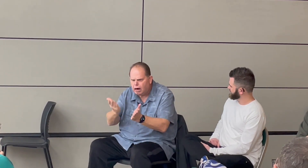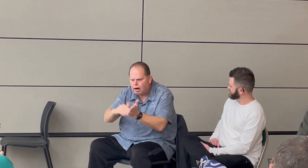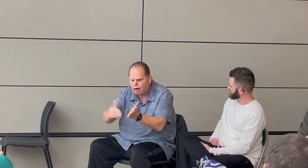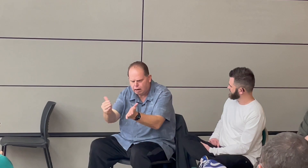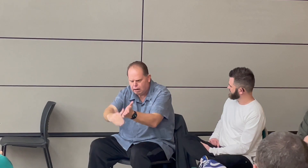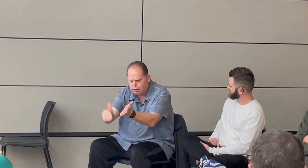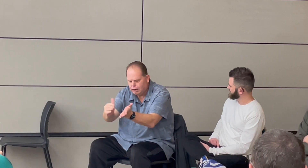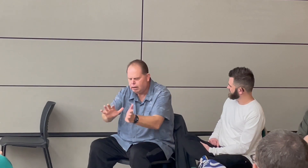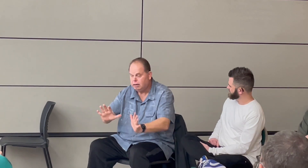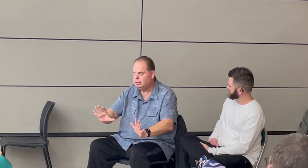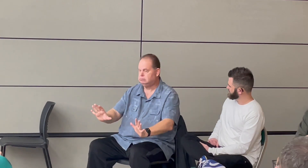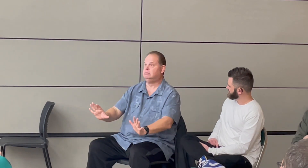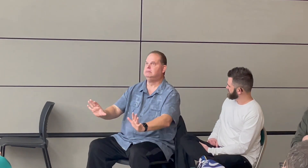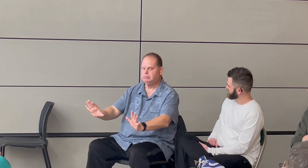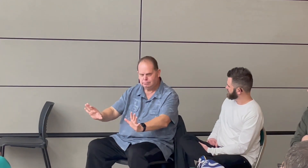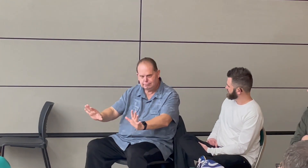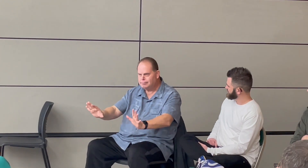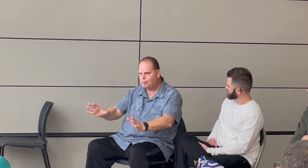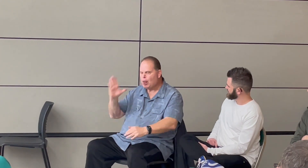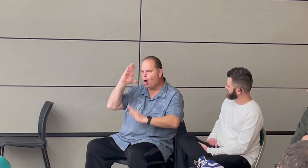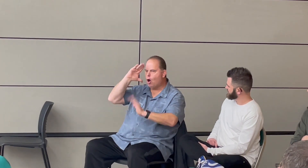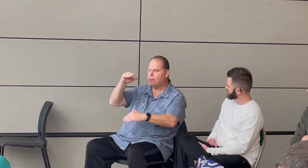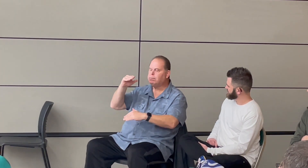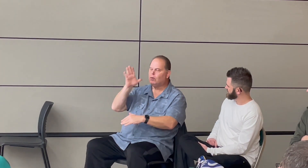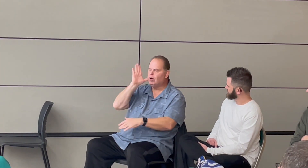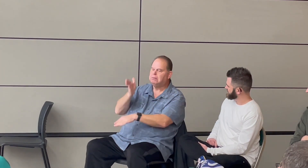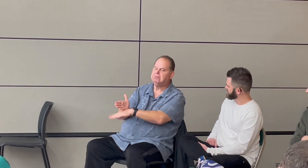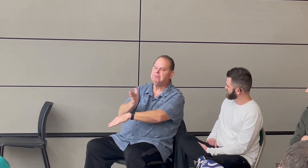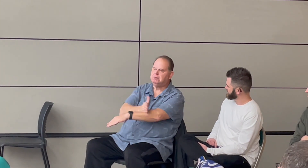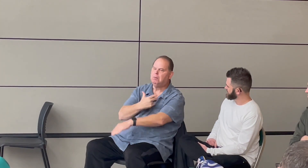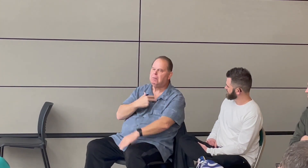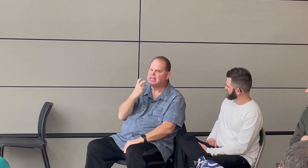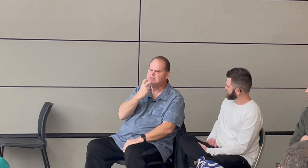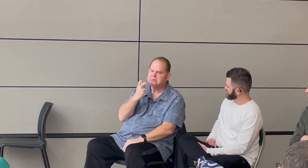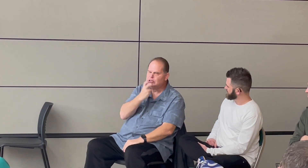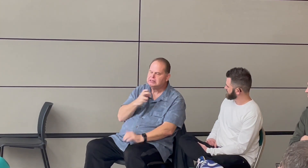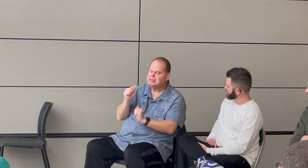really understand me and I would have to repeat myself over and over thinking I was speaking okay